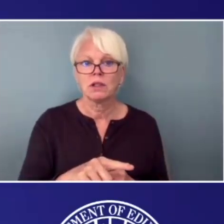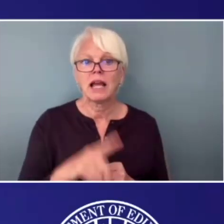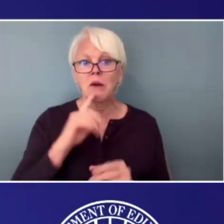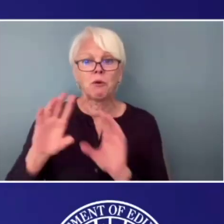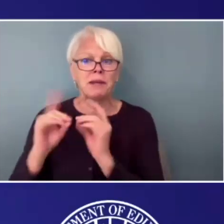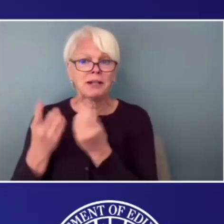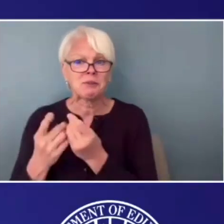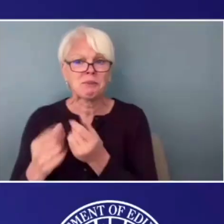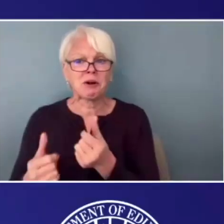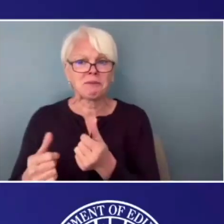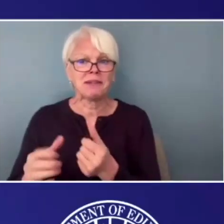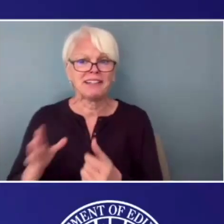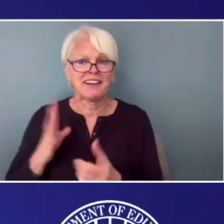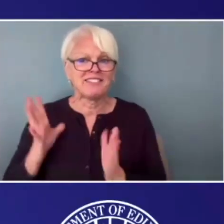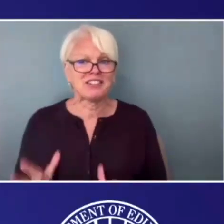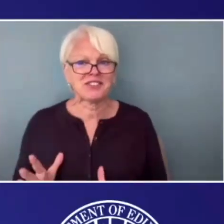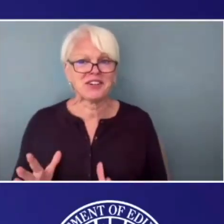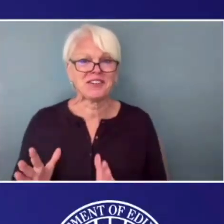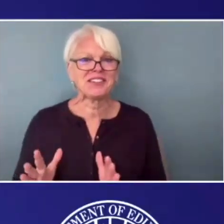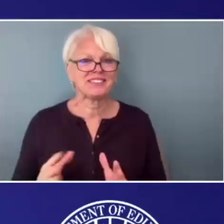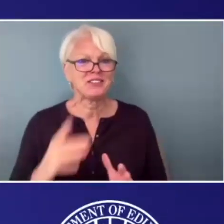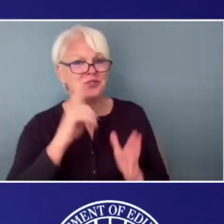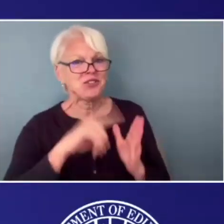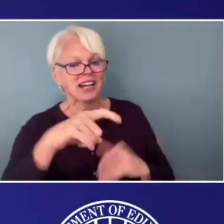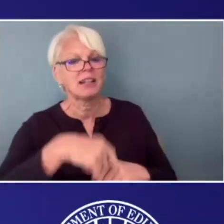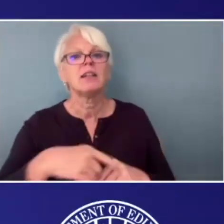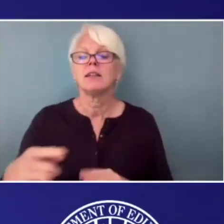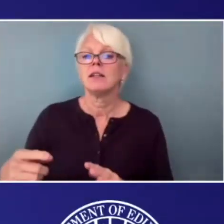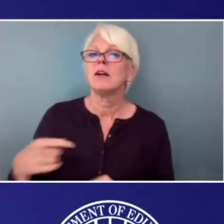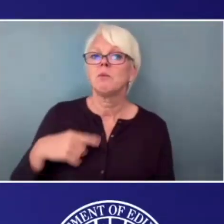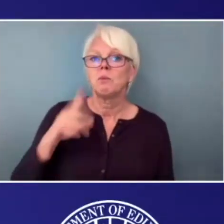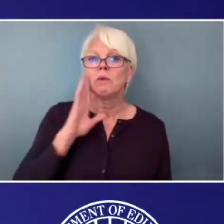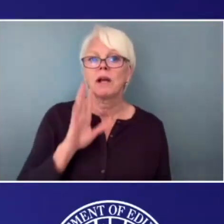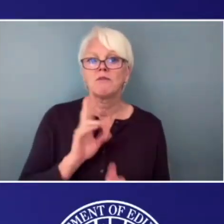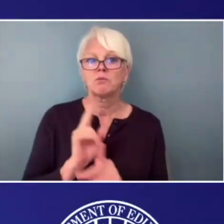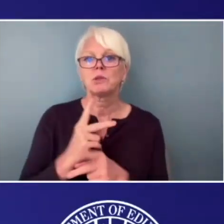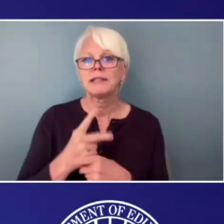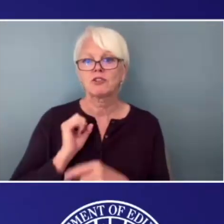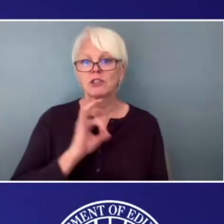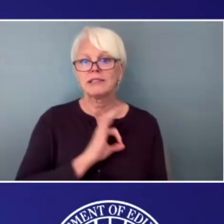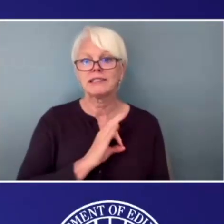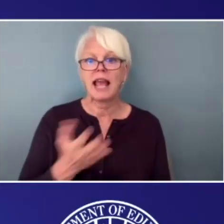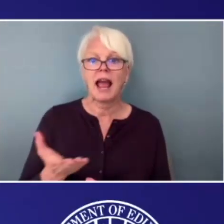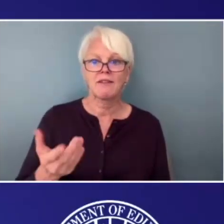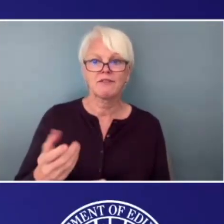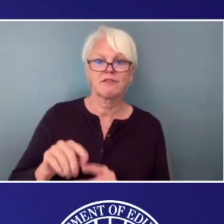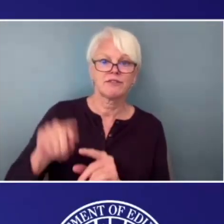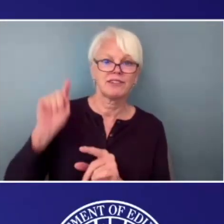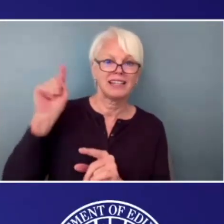Yeah, that's fine. There will be production staff in the back. They will not be recording during the caucus.